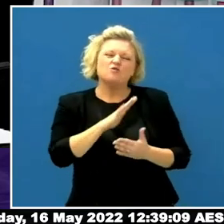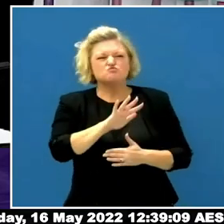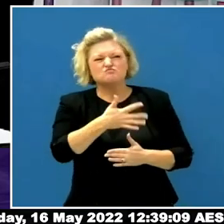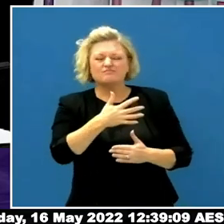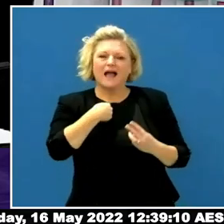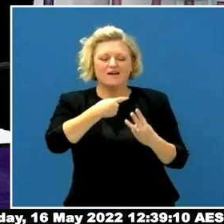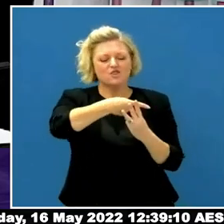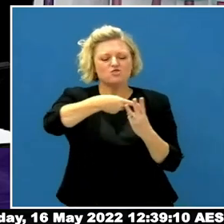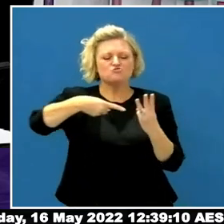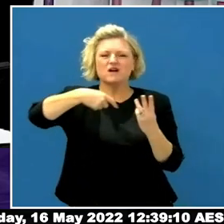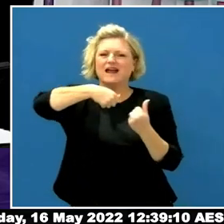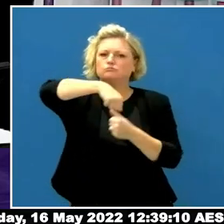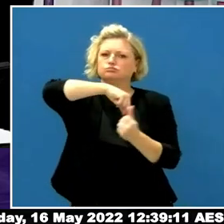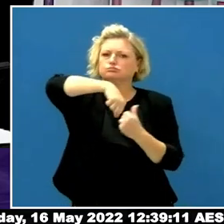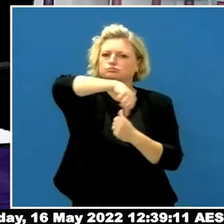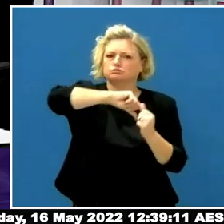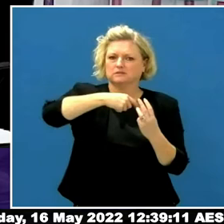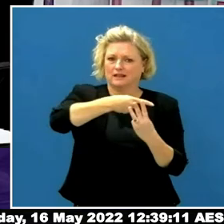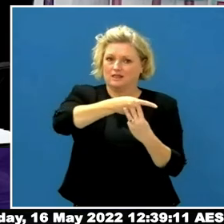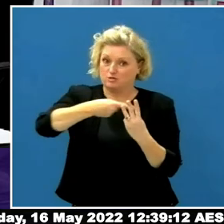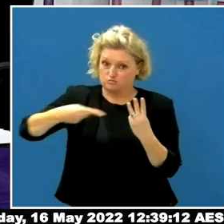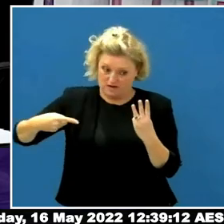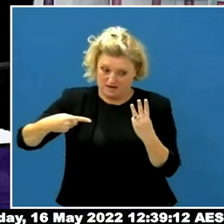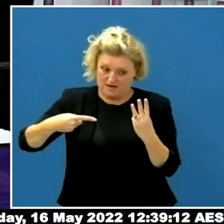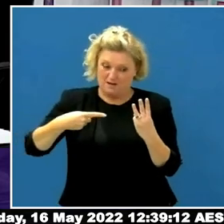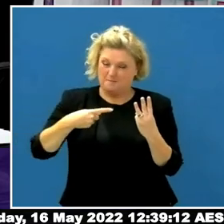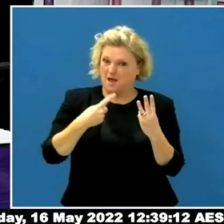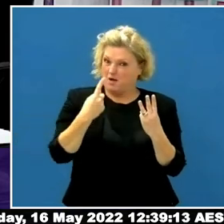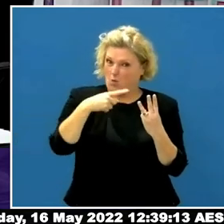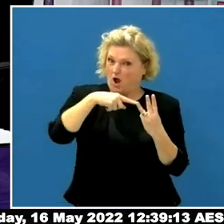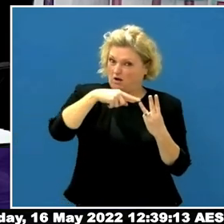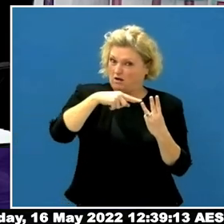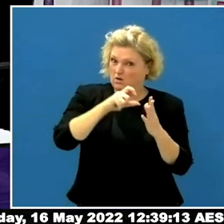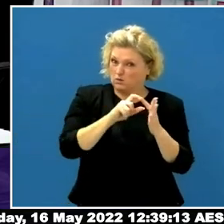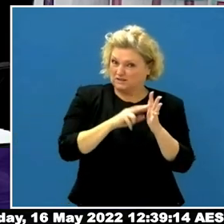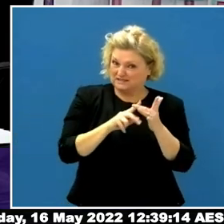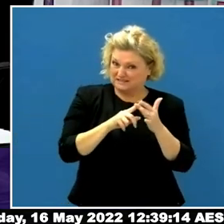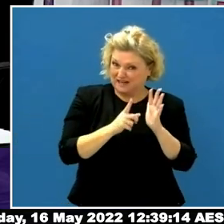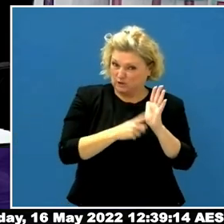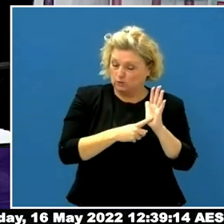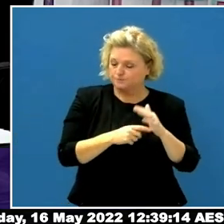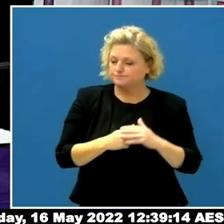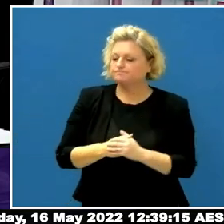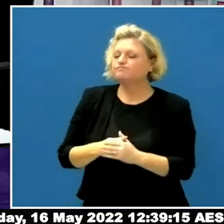One of whom was the perpetrator of this abuse? Yes. CHAIR: Have you ever received a formal apology?